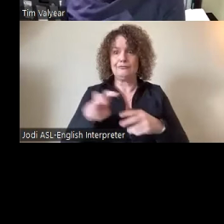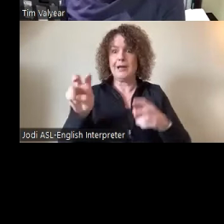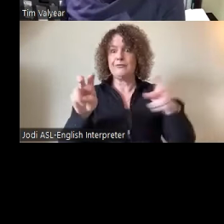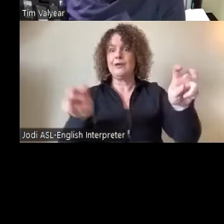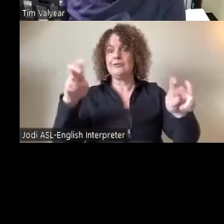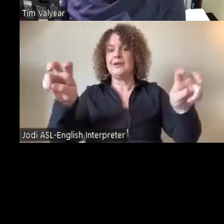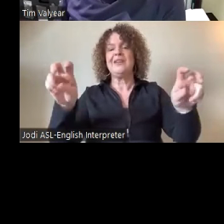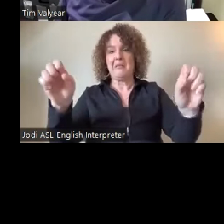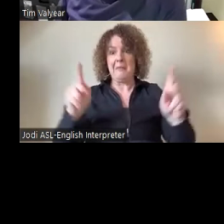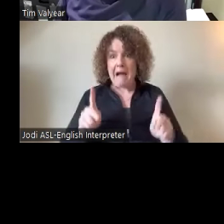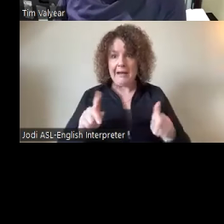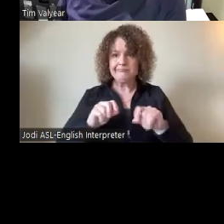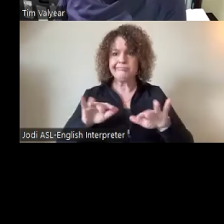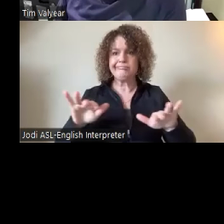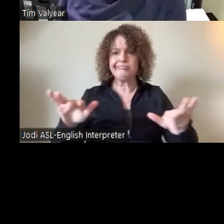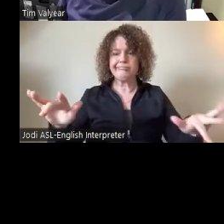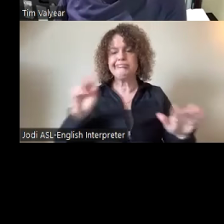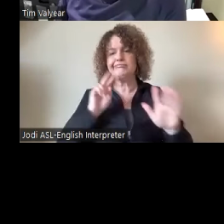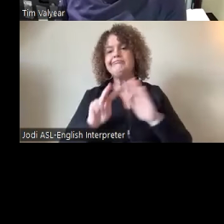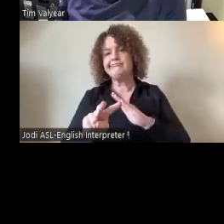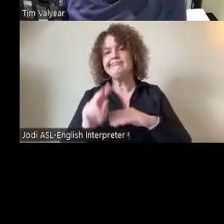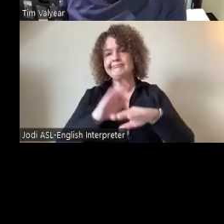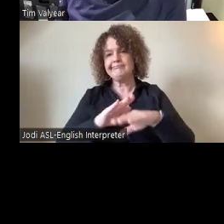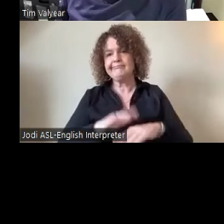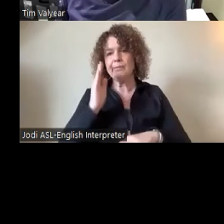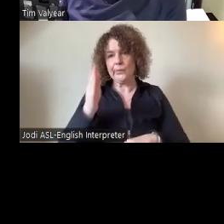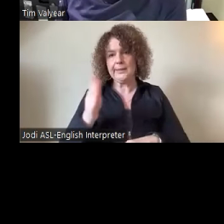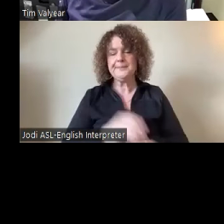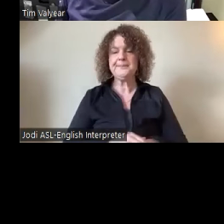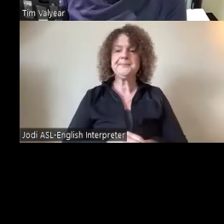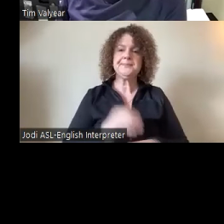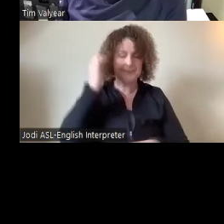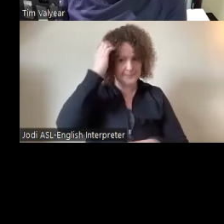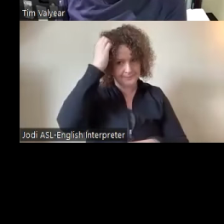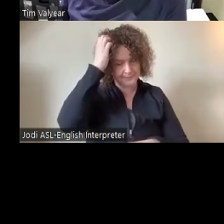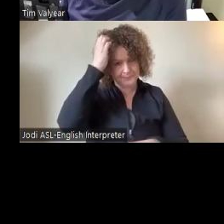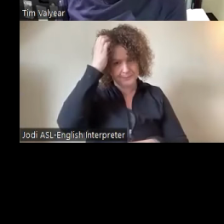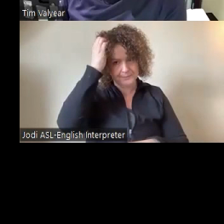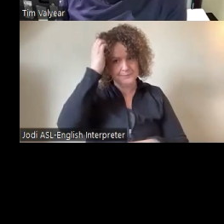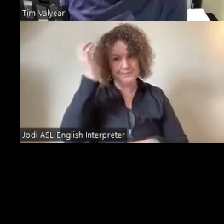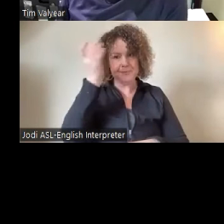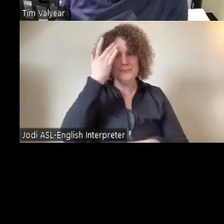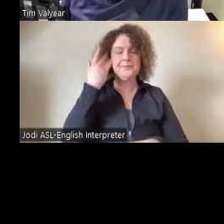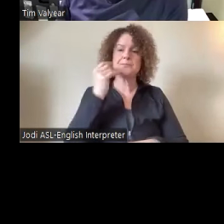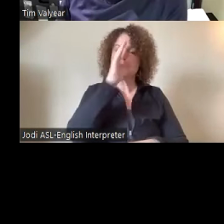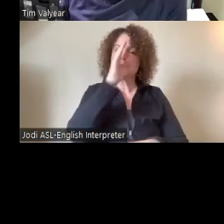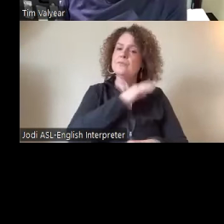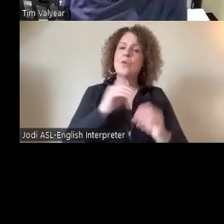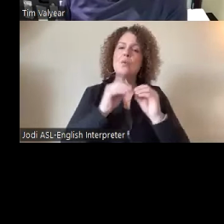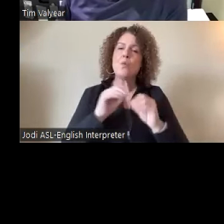to see way more, especially with all of the traveling that took place during the March break. We're anticipating we